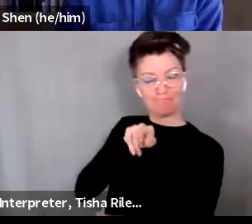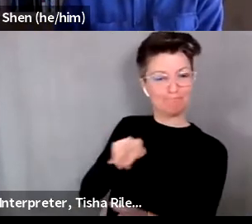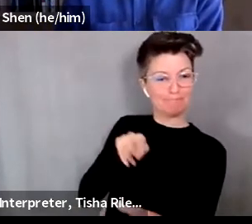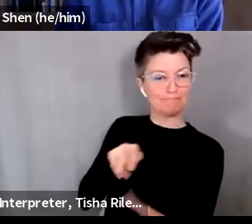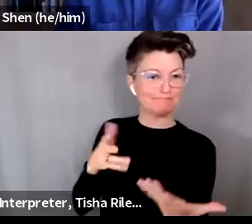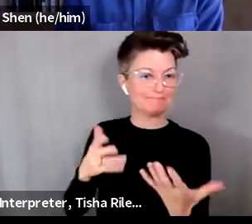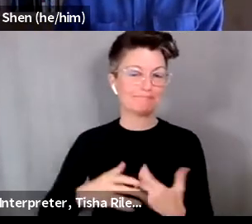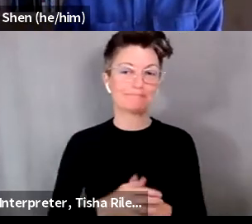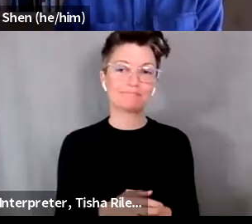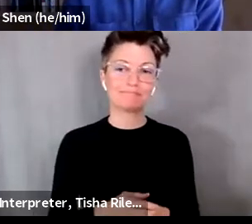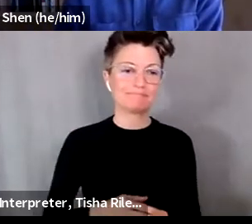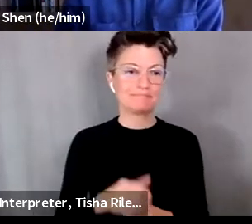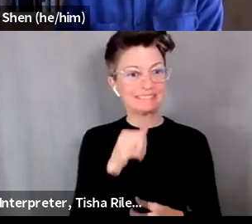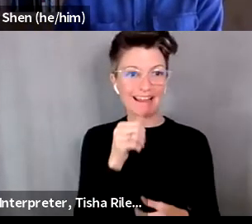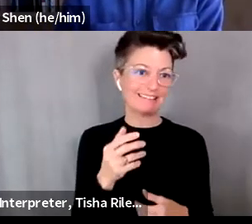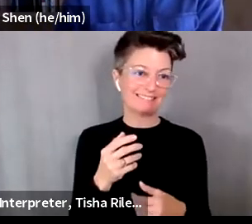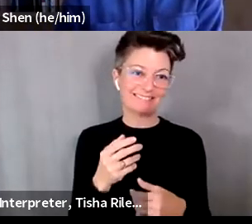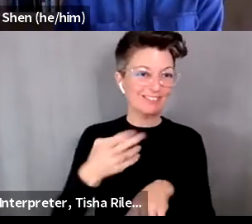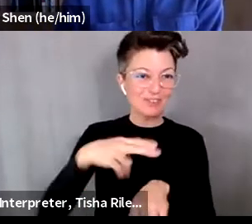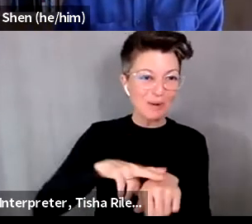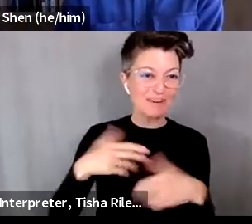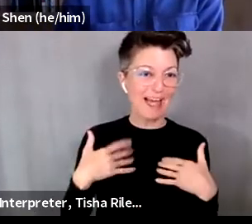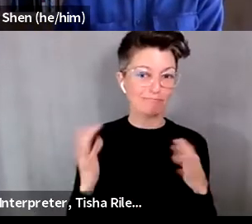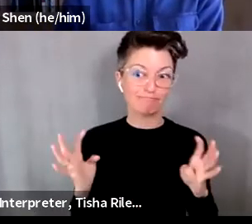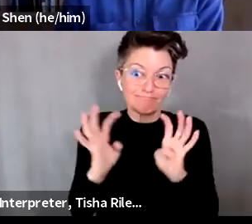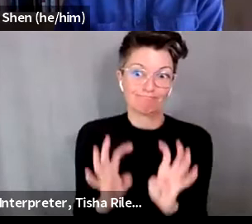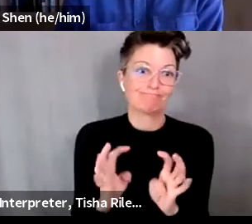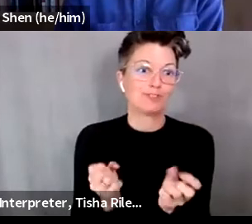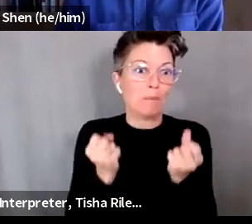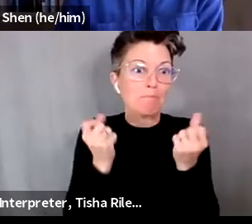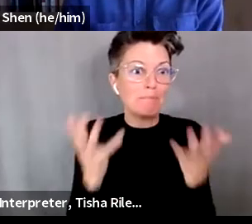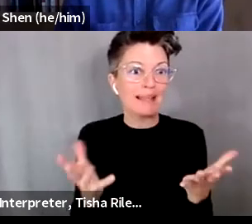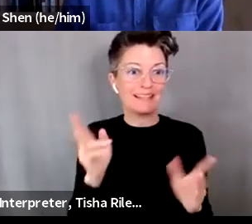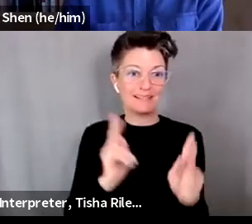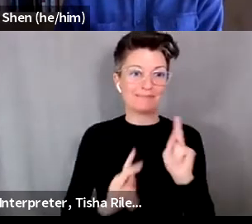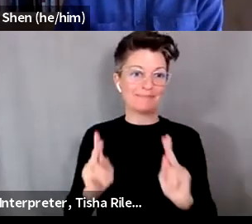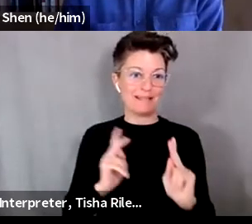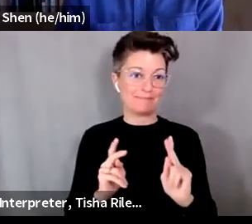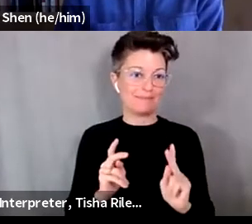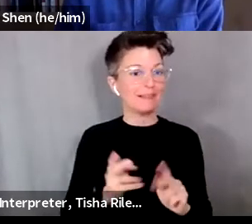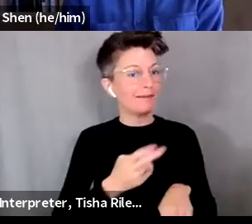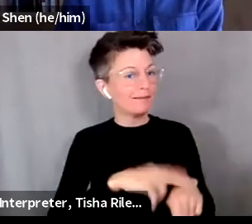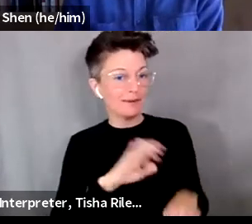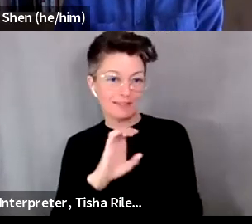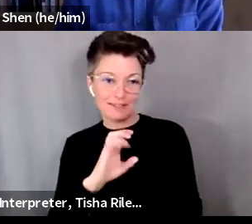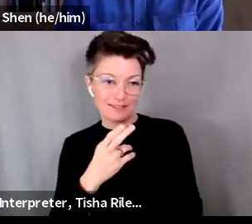it's not that common to have so many people, and it's not lost on me that Chas was a member of, like,